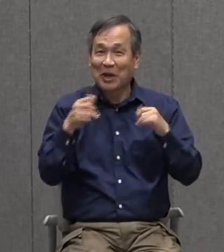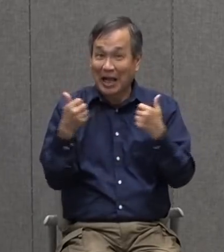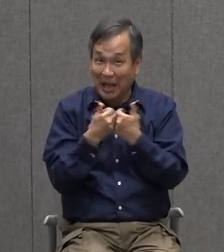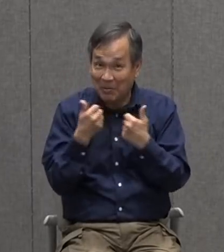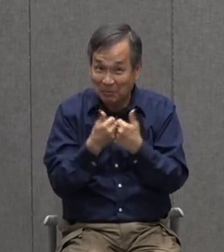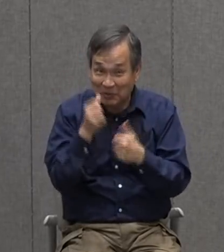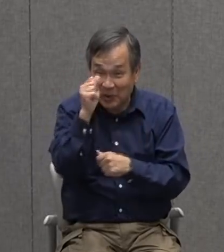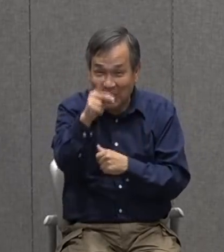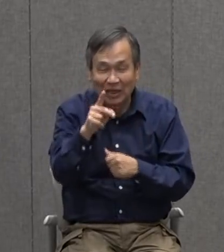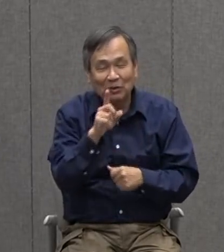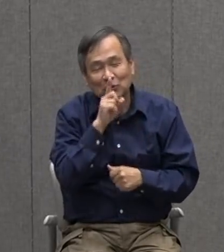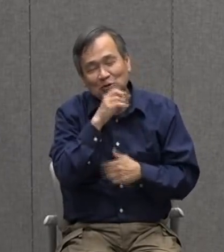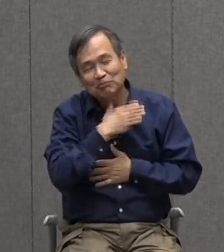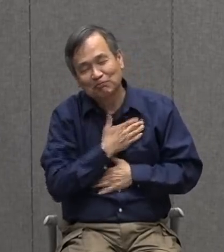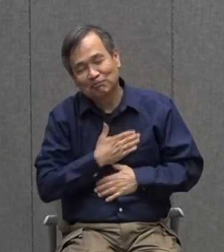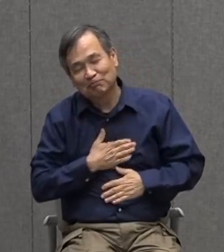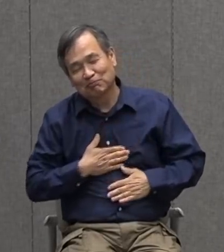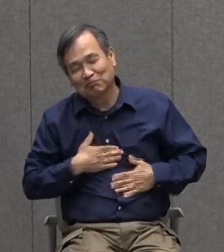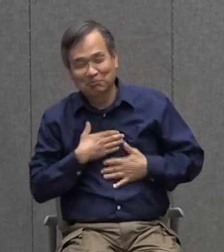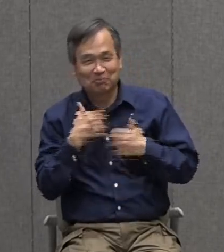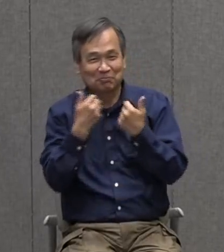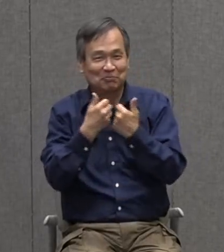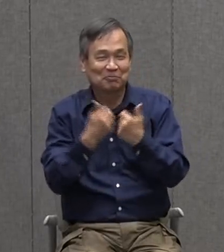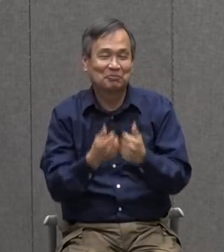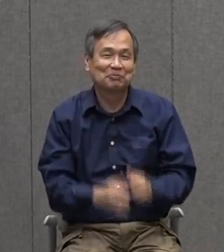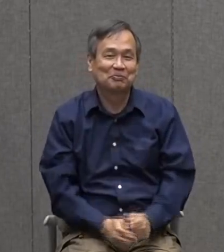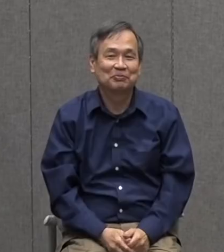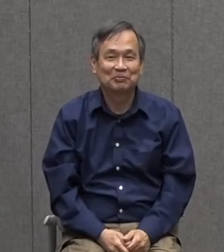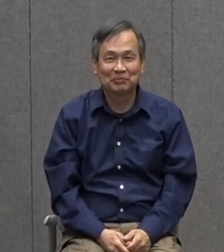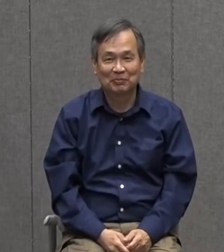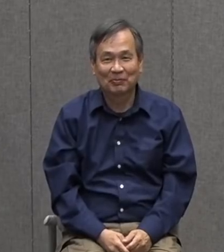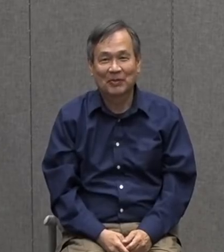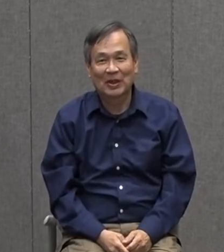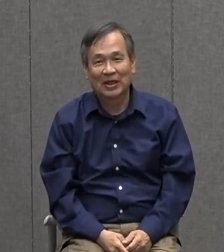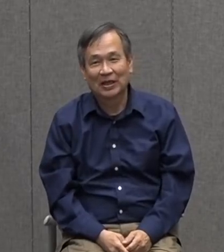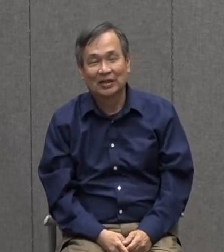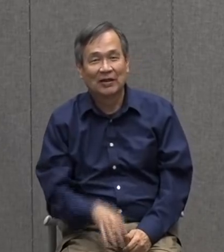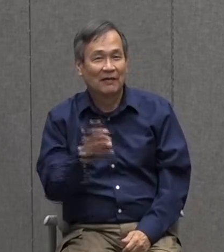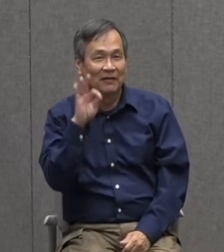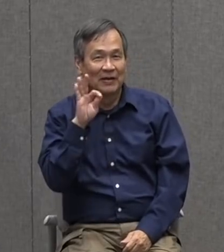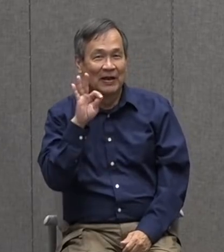I really like this game. This game is called the Factor Game.